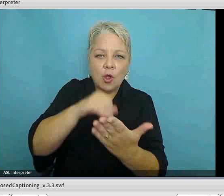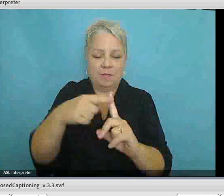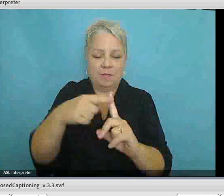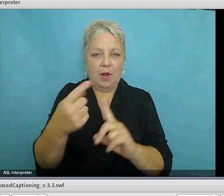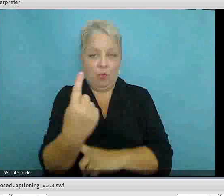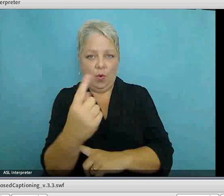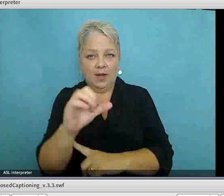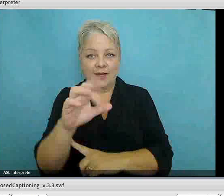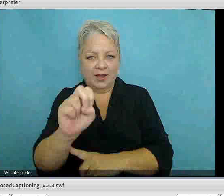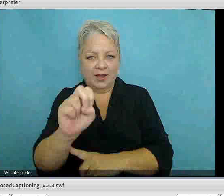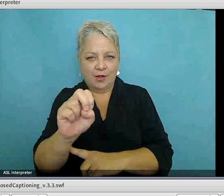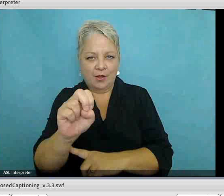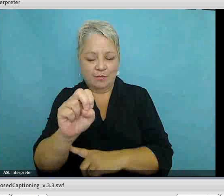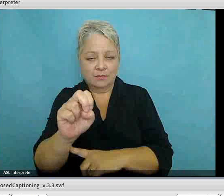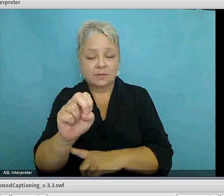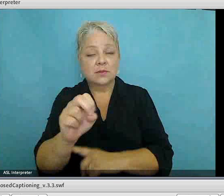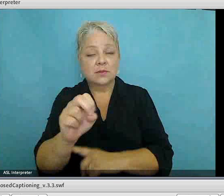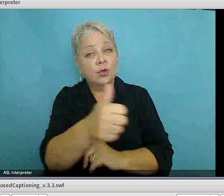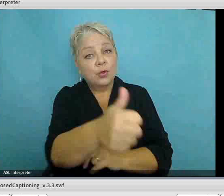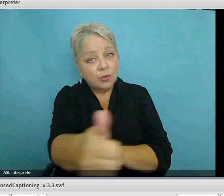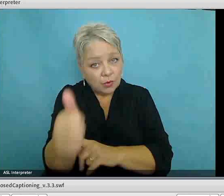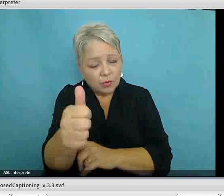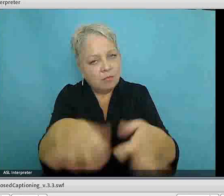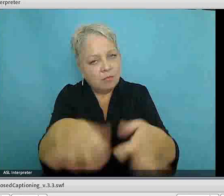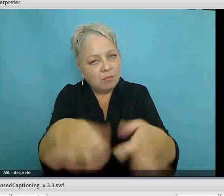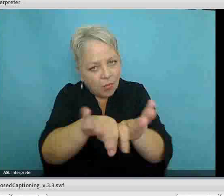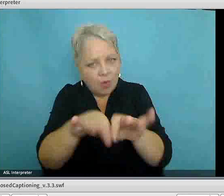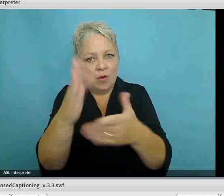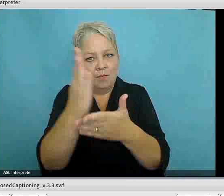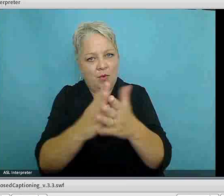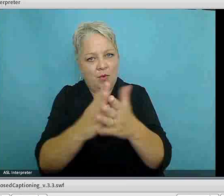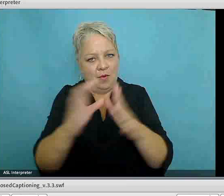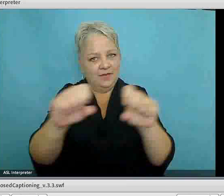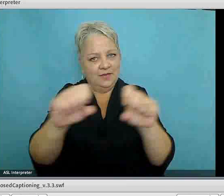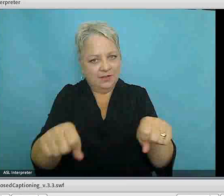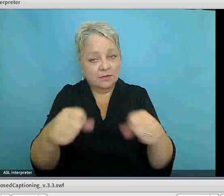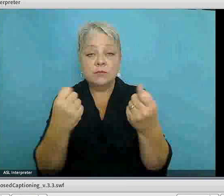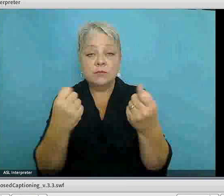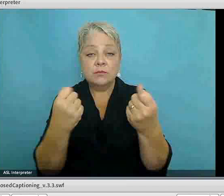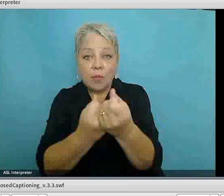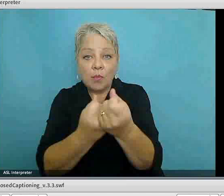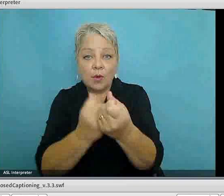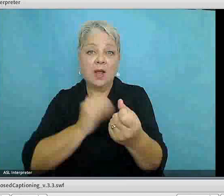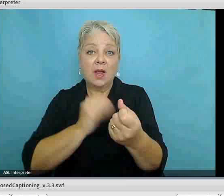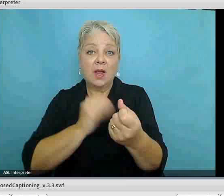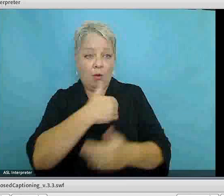You will be a very important support for members who will be making decisions about participating